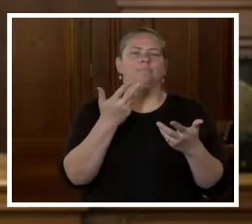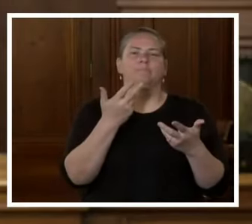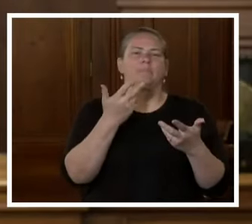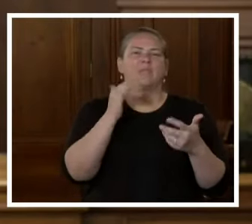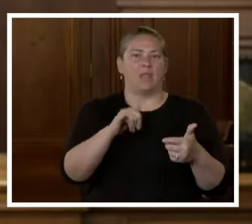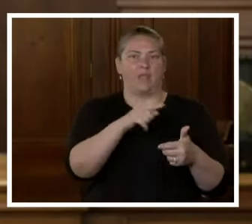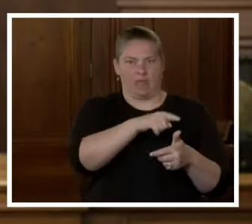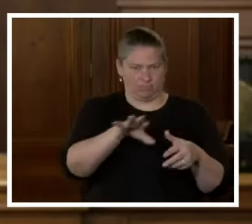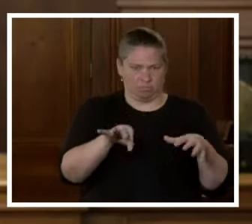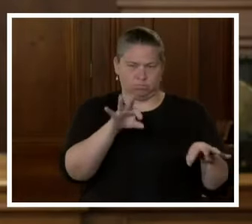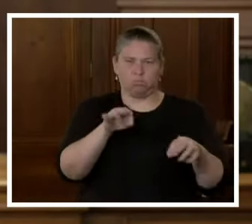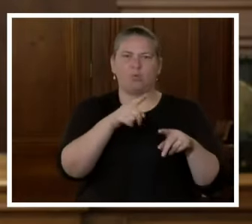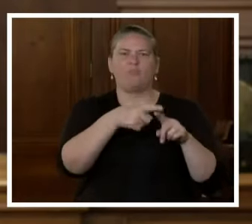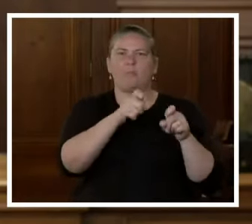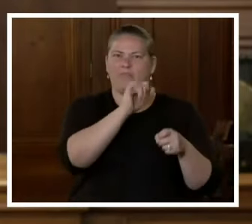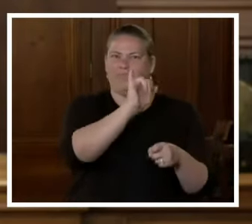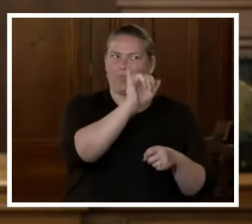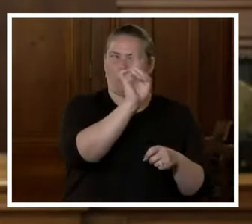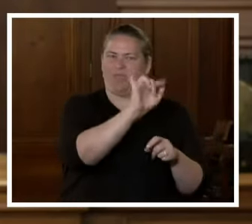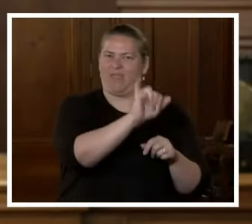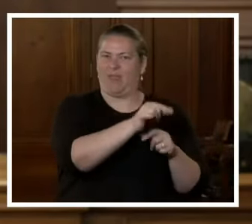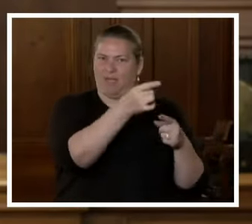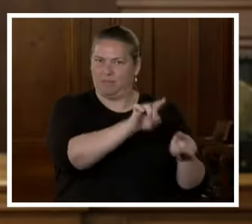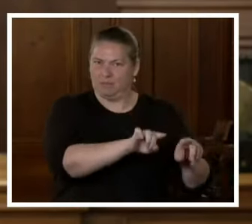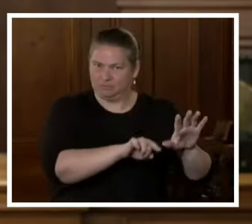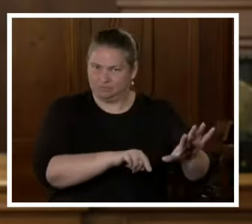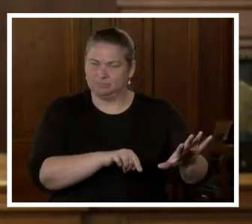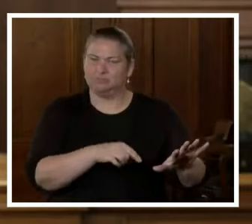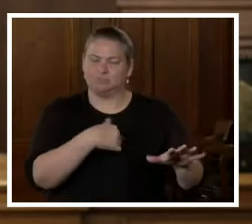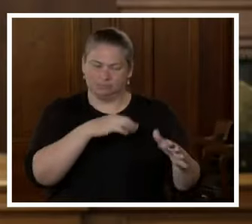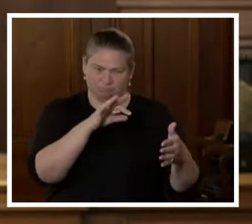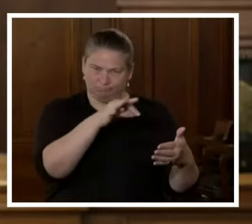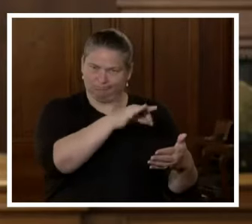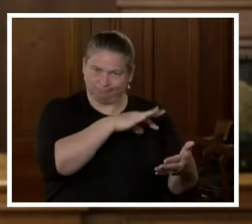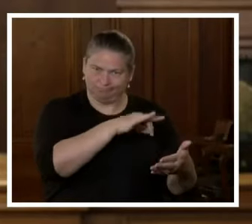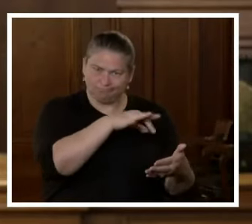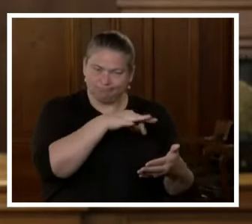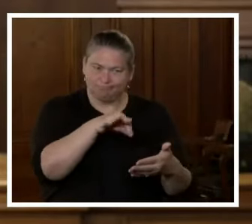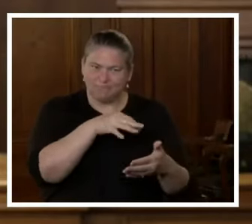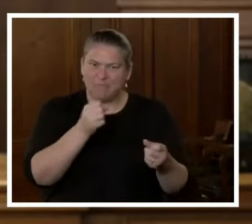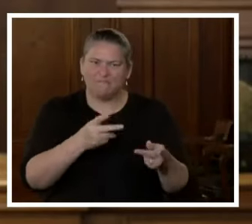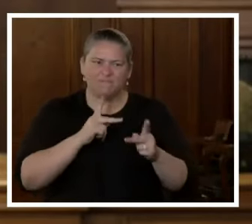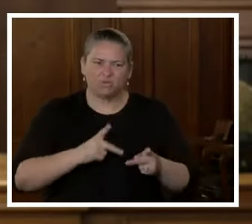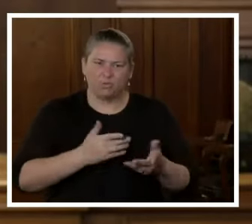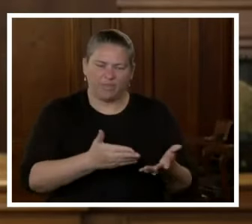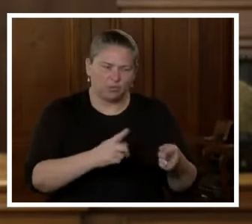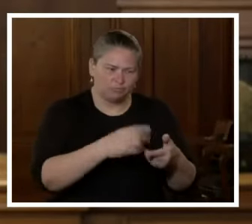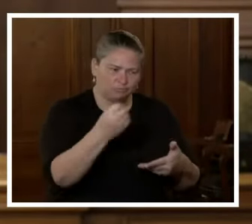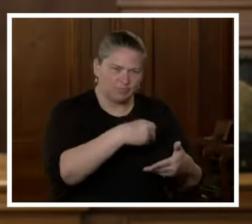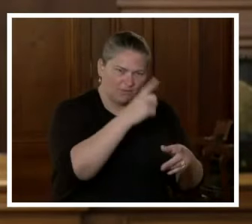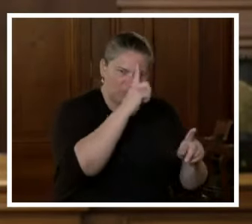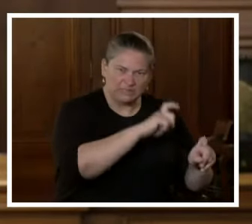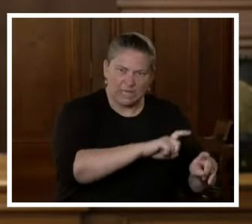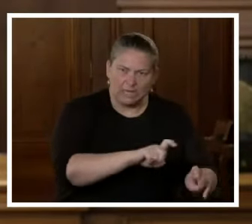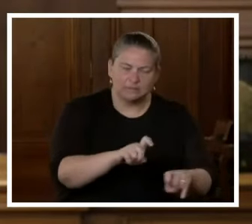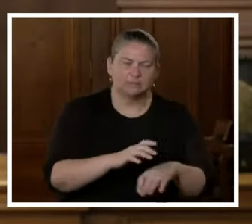THAT PRETTY MUCH BLOCKS OUT YOUR BODY CAMERA. SO I DON'T EXPECT TO SEE A LOT